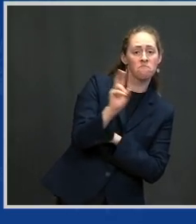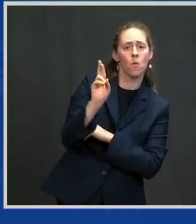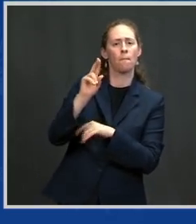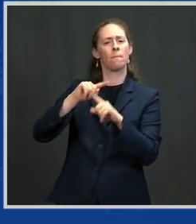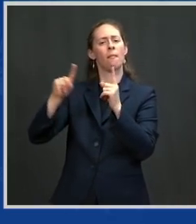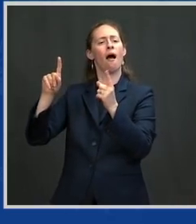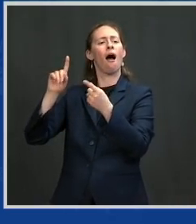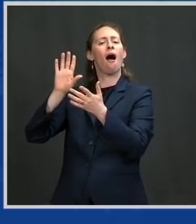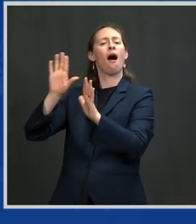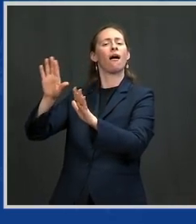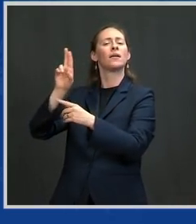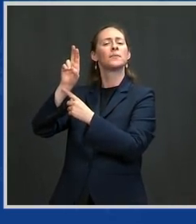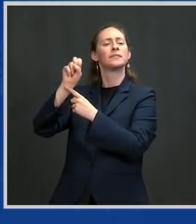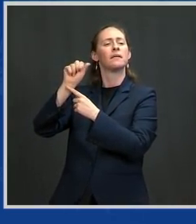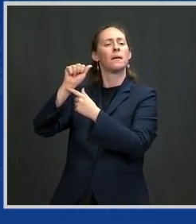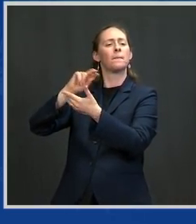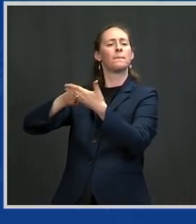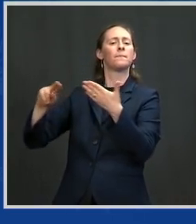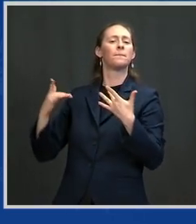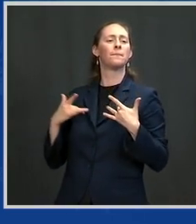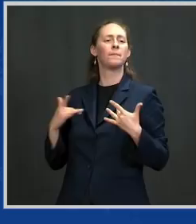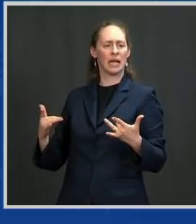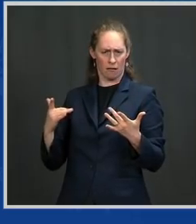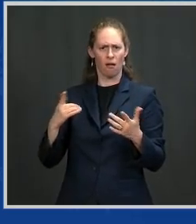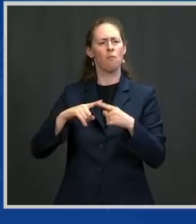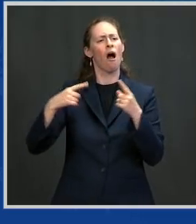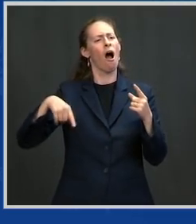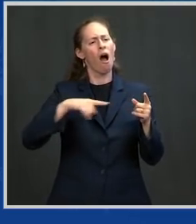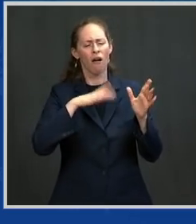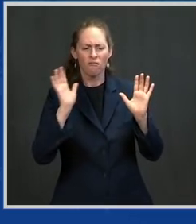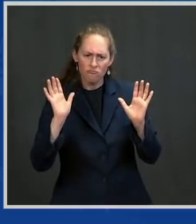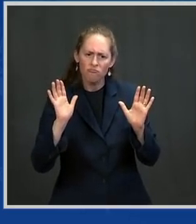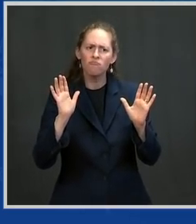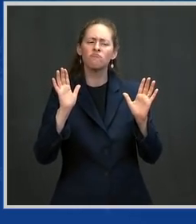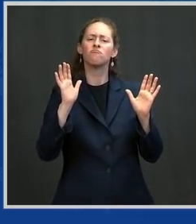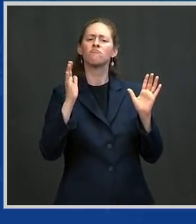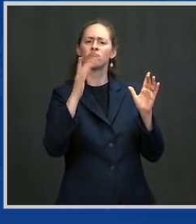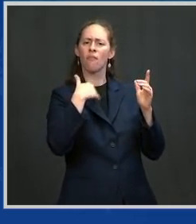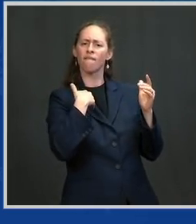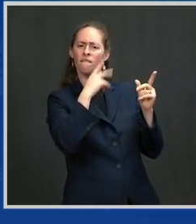And I think that they have seen things happen, as we have,